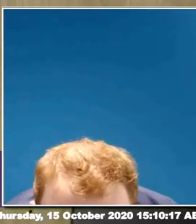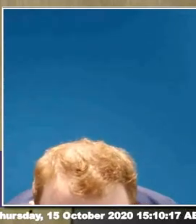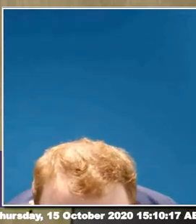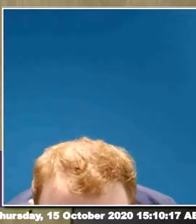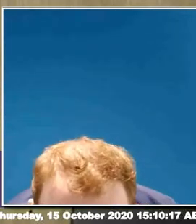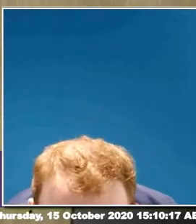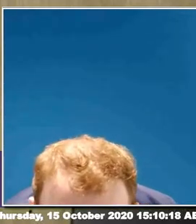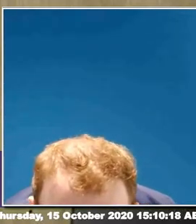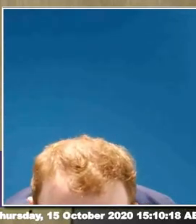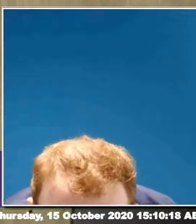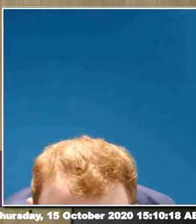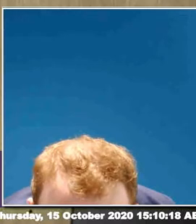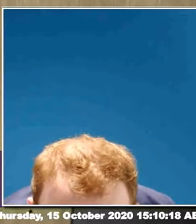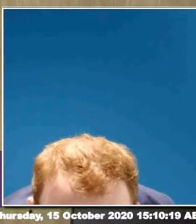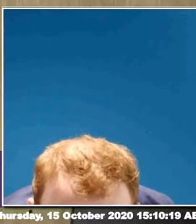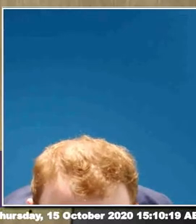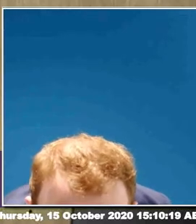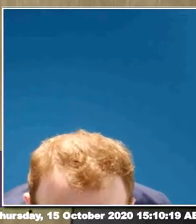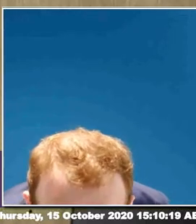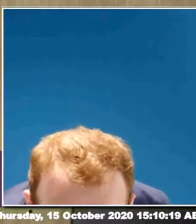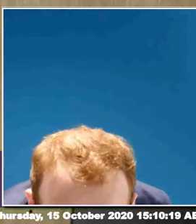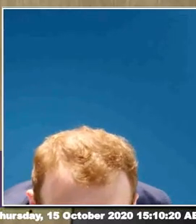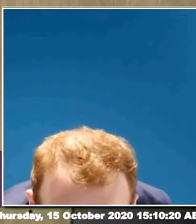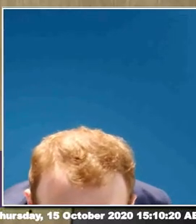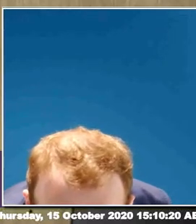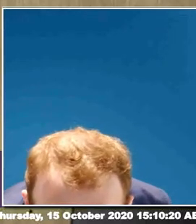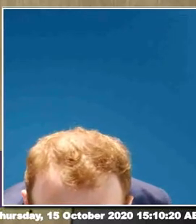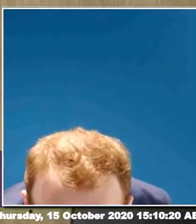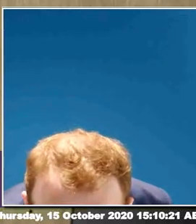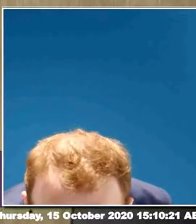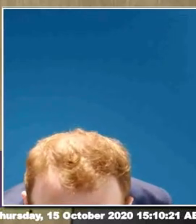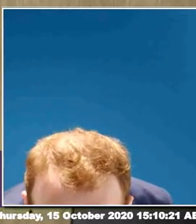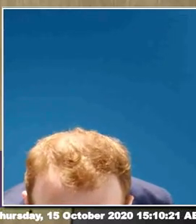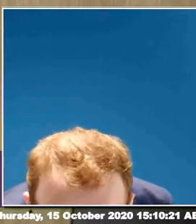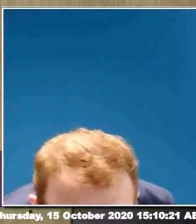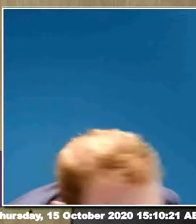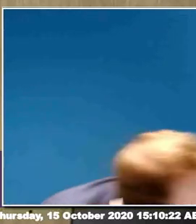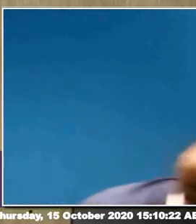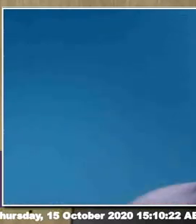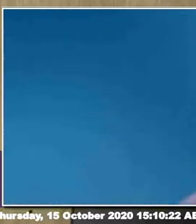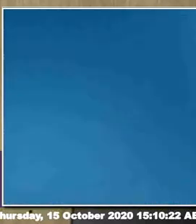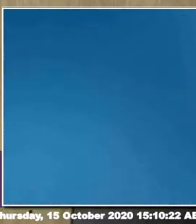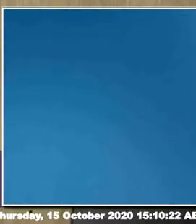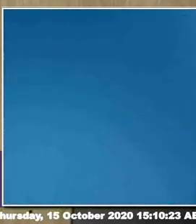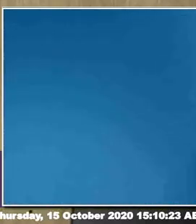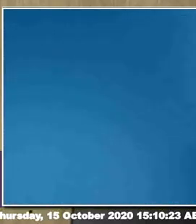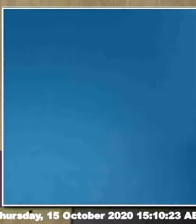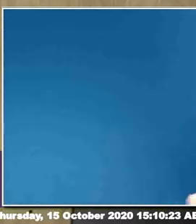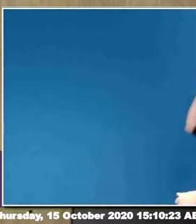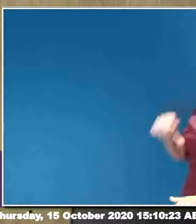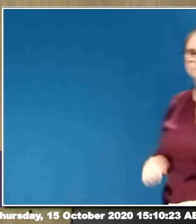If you would be good enough to follow the instructions of the associate to